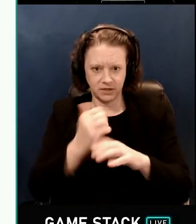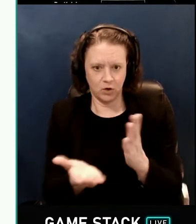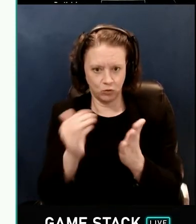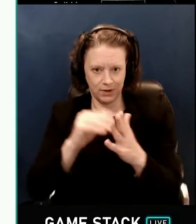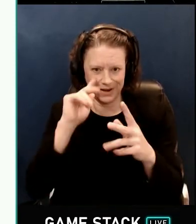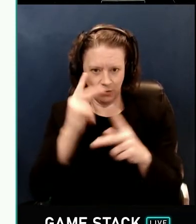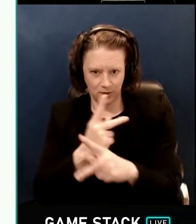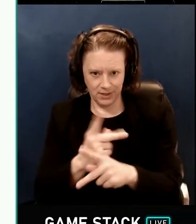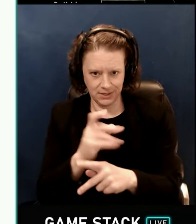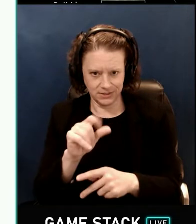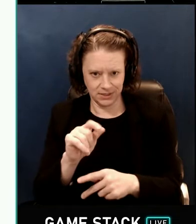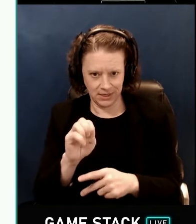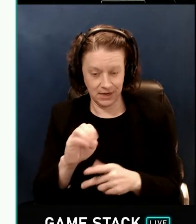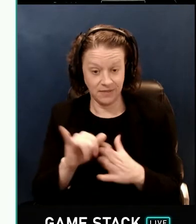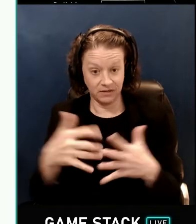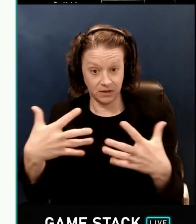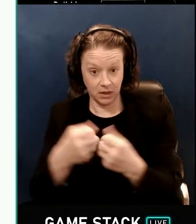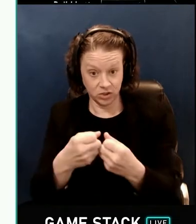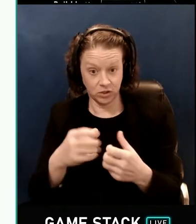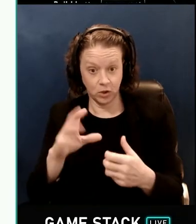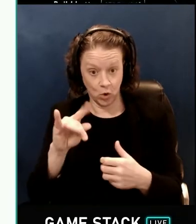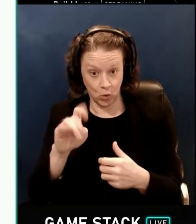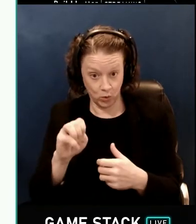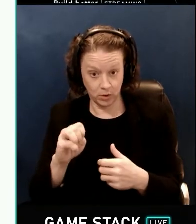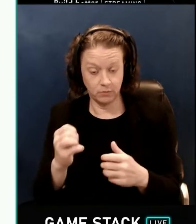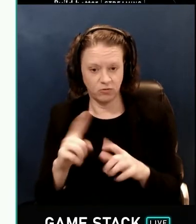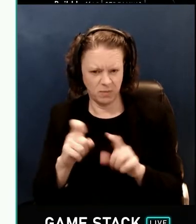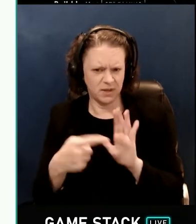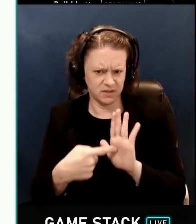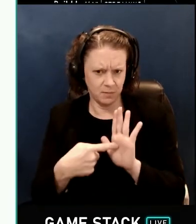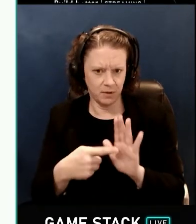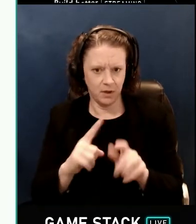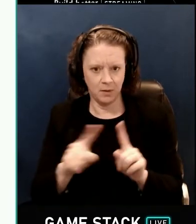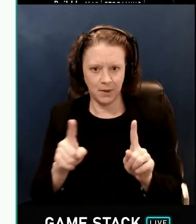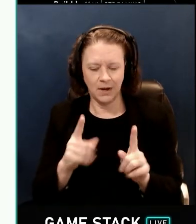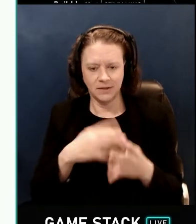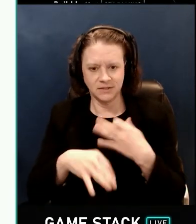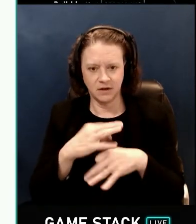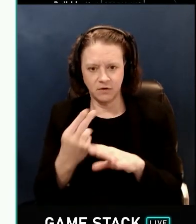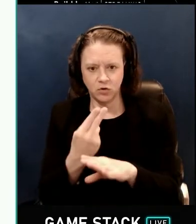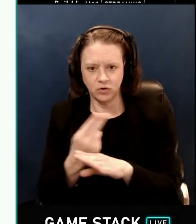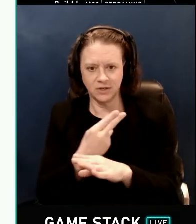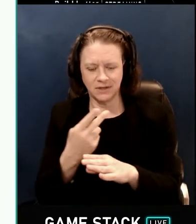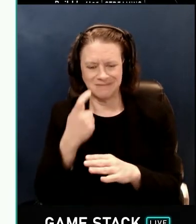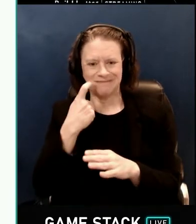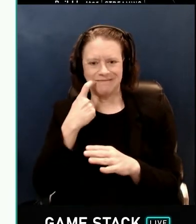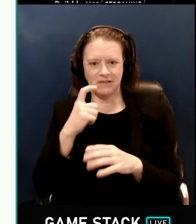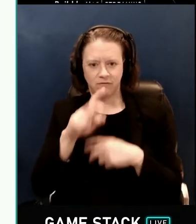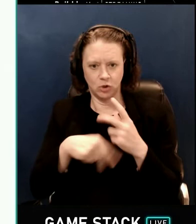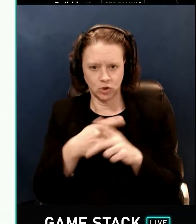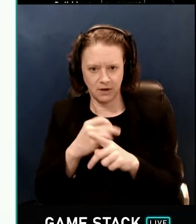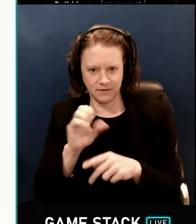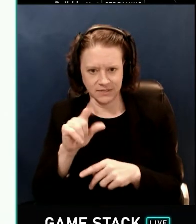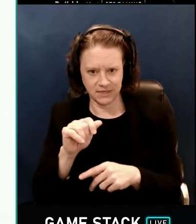but this time instead of using the latest version of the state, we're using the one that we pulled out of our history.